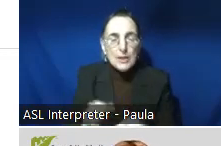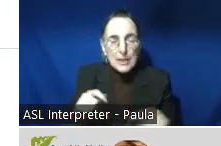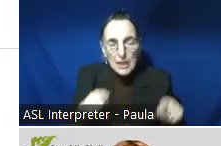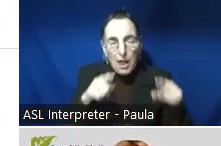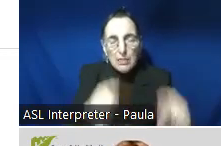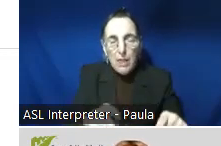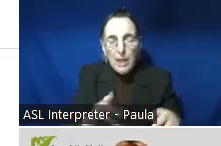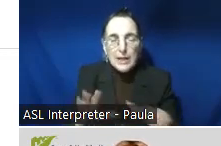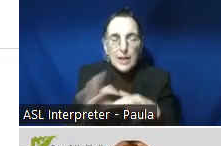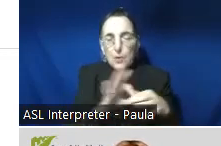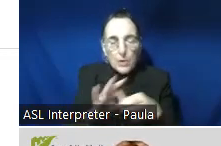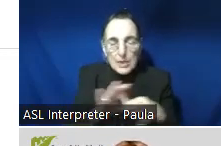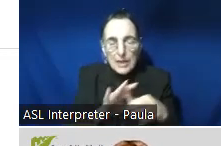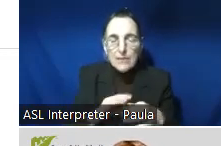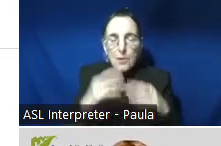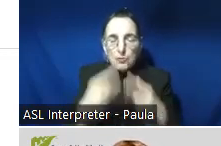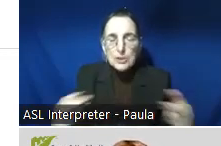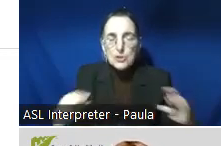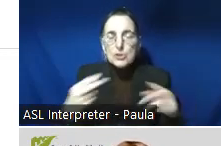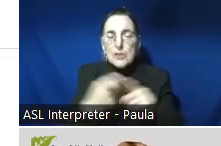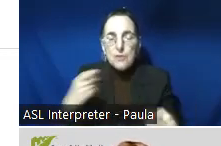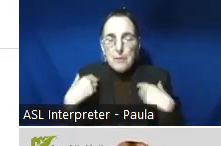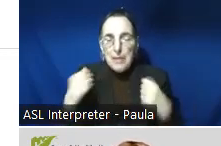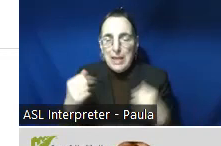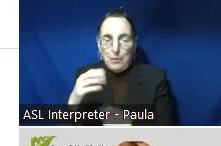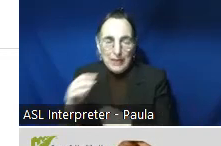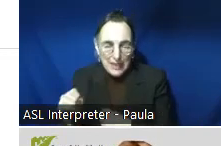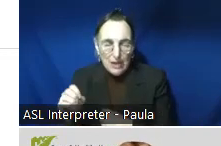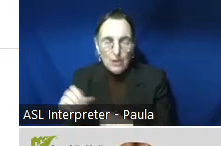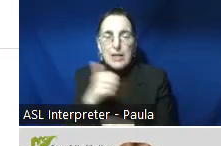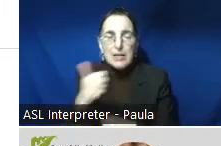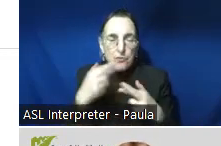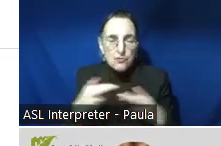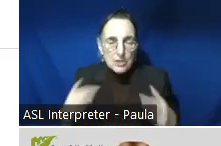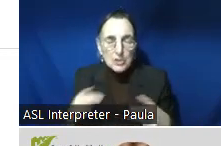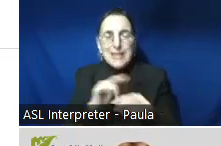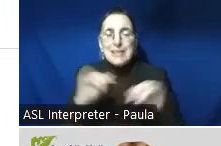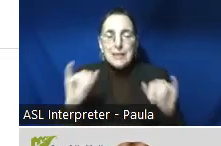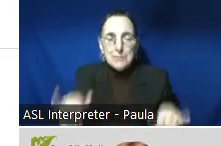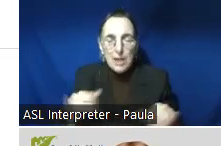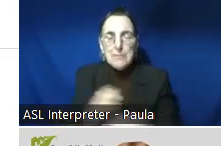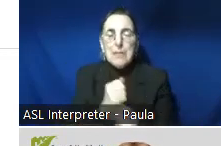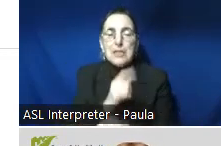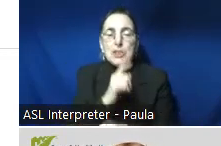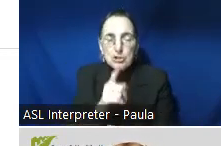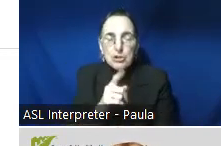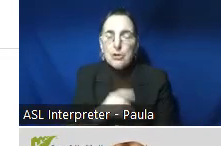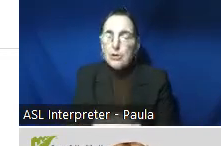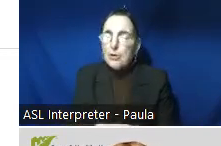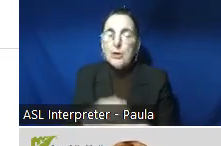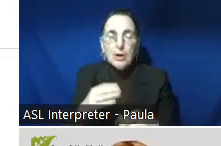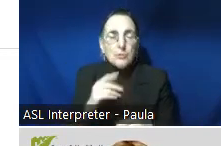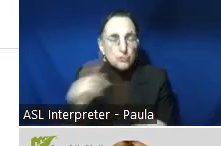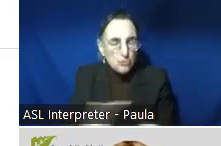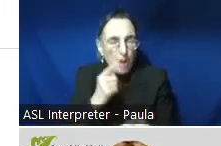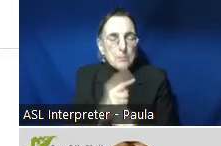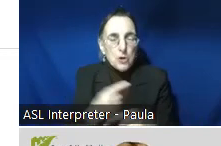resources from healthcare to other resources. While ensuring proper healthcare privacy.